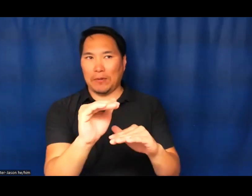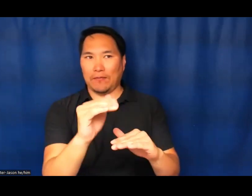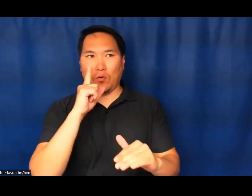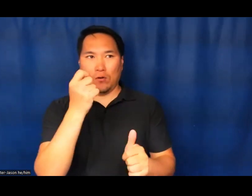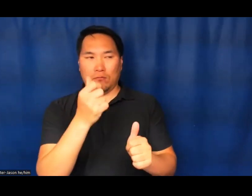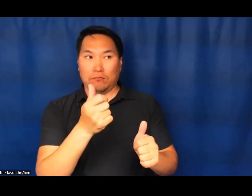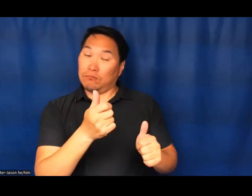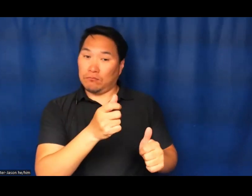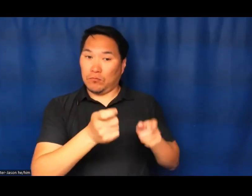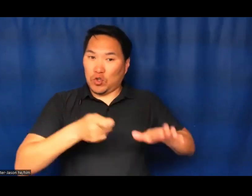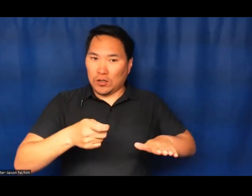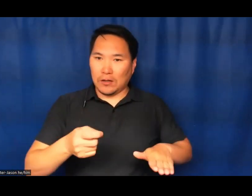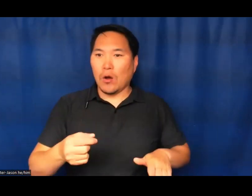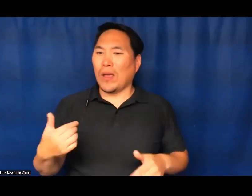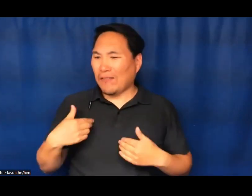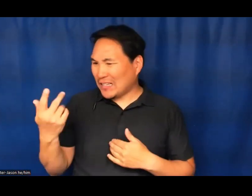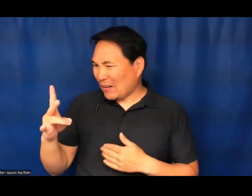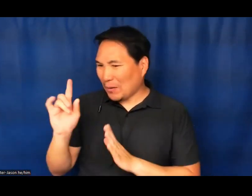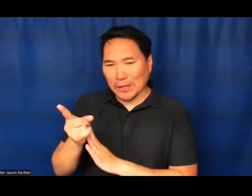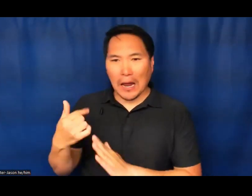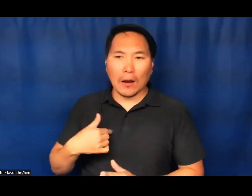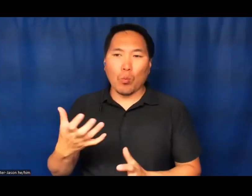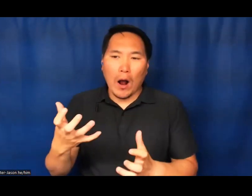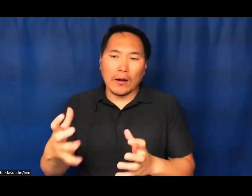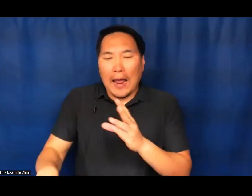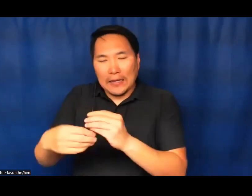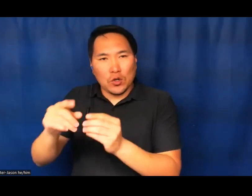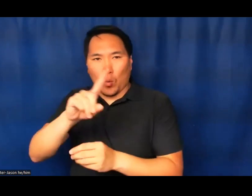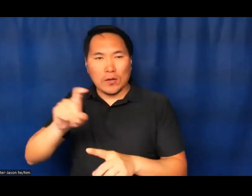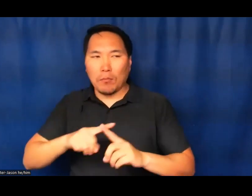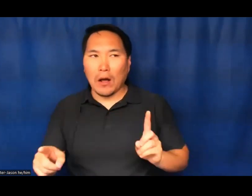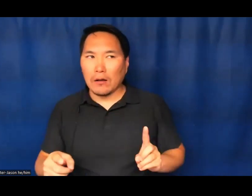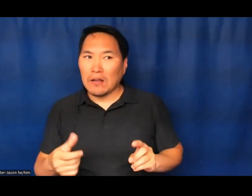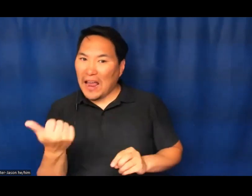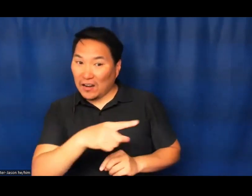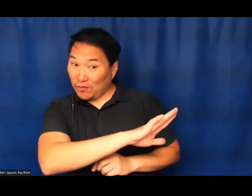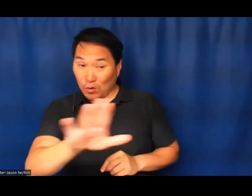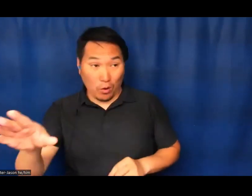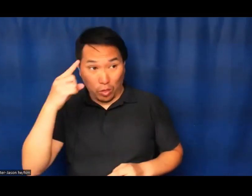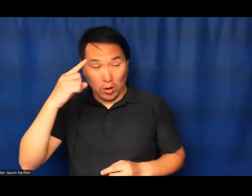We like to get to a few more questions.Any thoughts you want to offer about are you ready